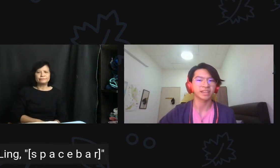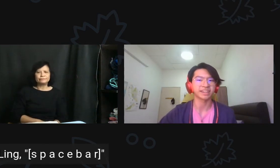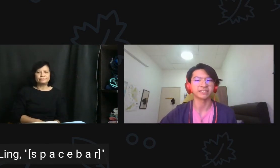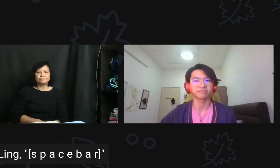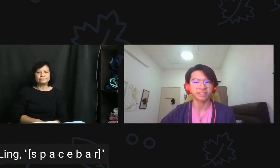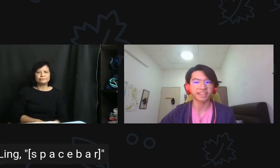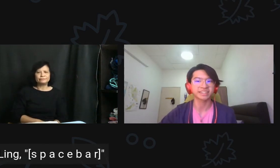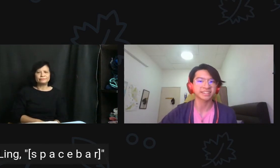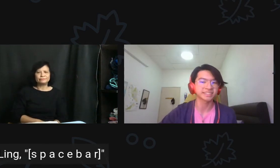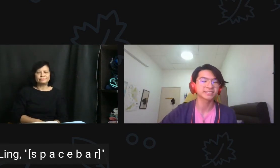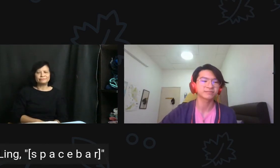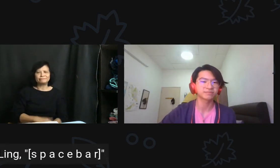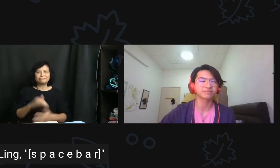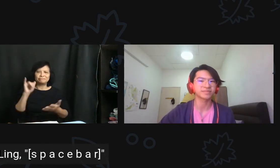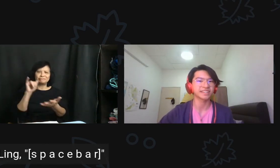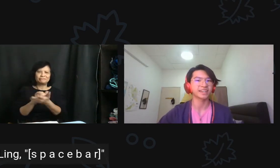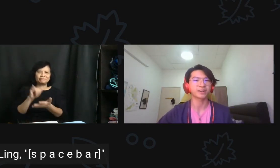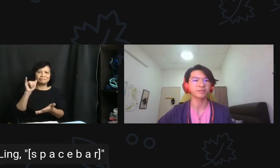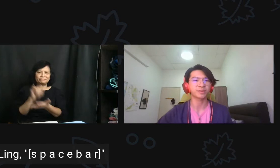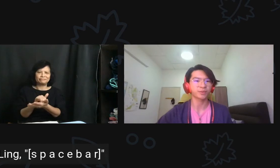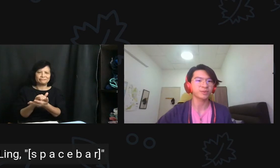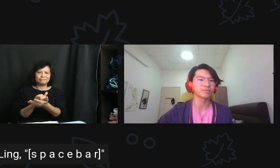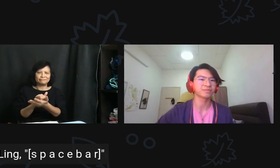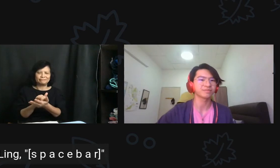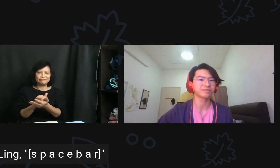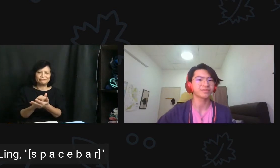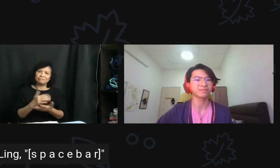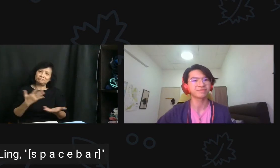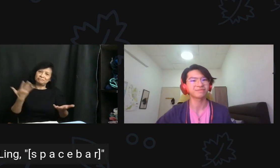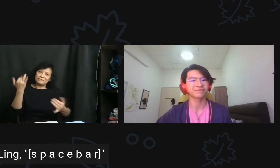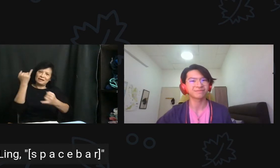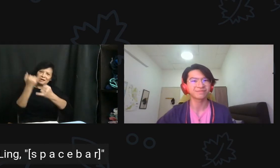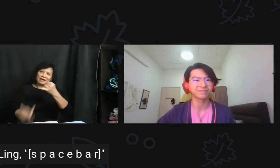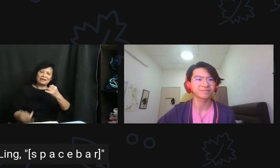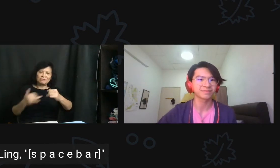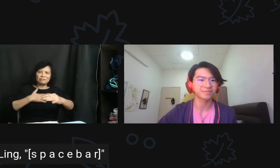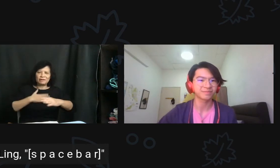And that is the end of my poem.